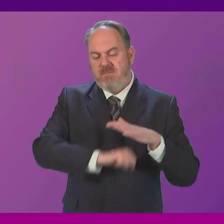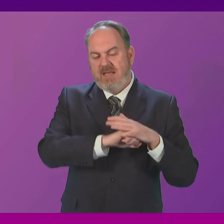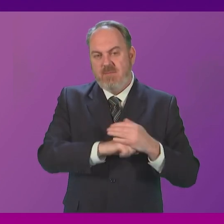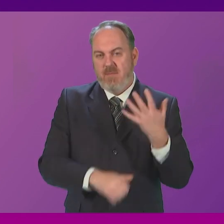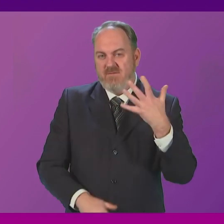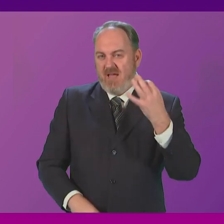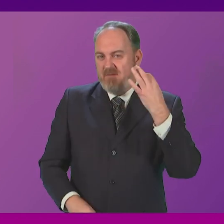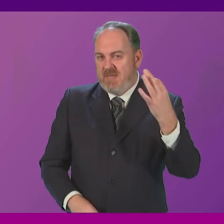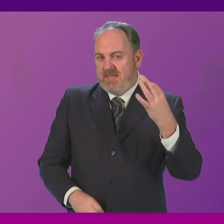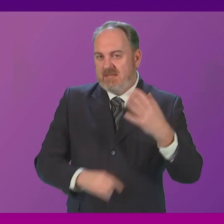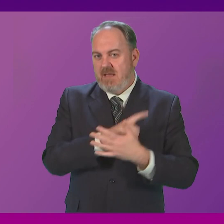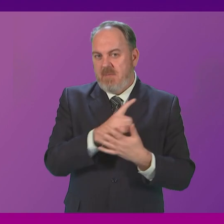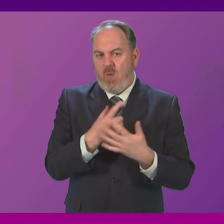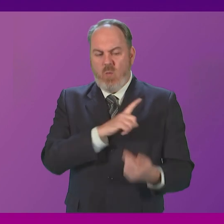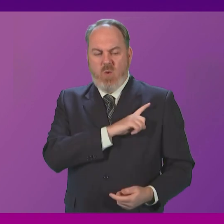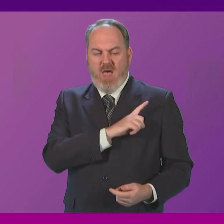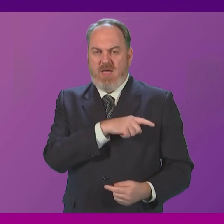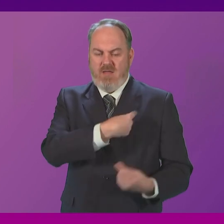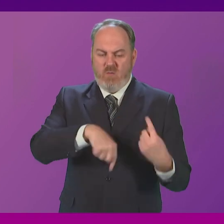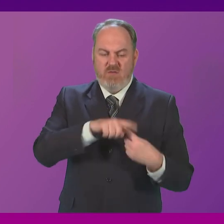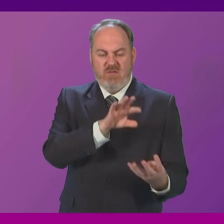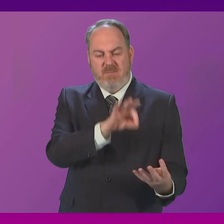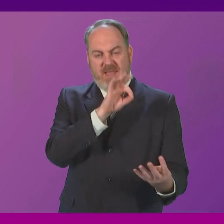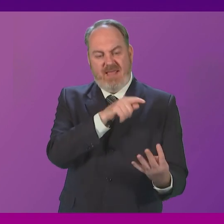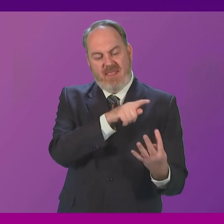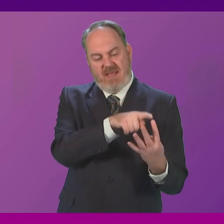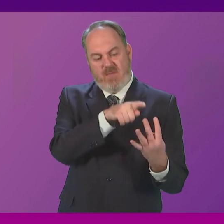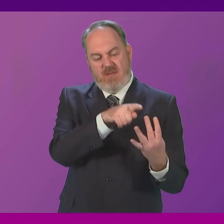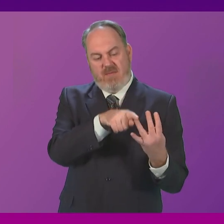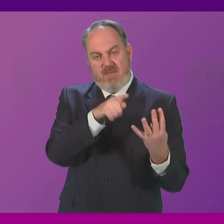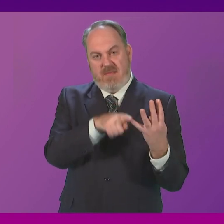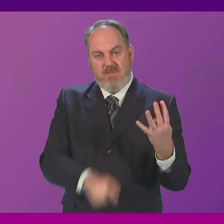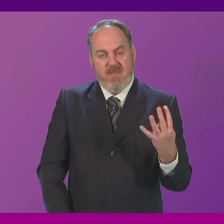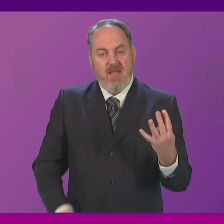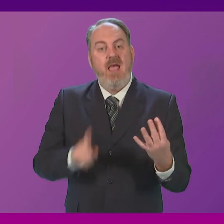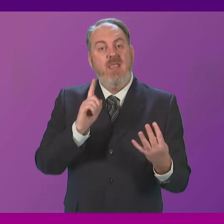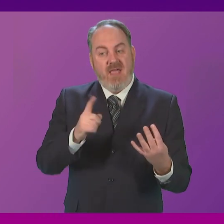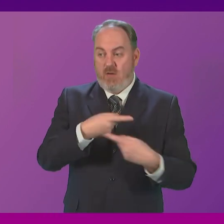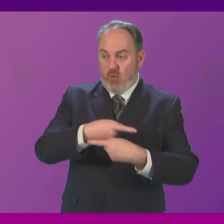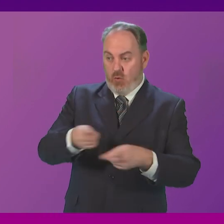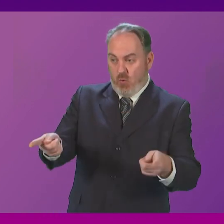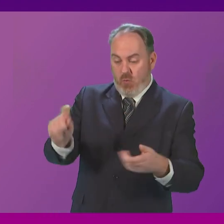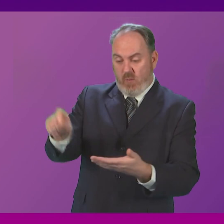After the nominees have spoken, members will be asked to cast their vote for their preferred candidate.